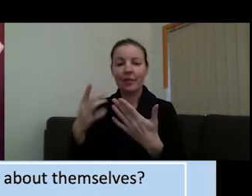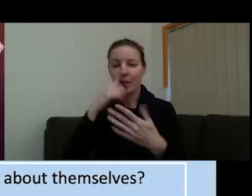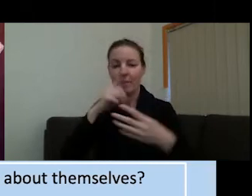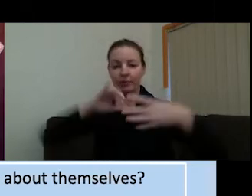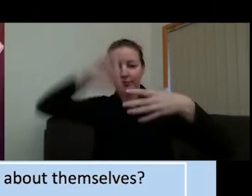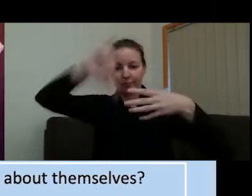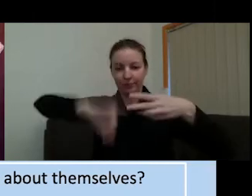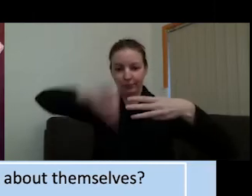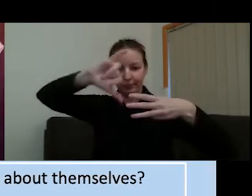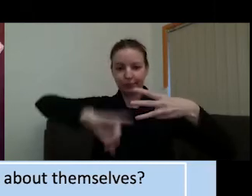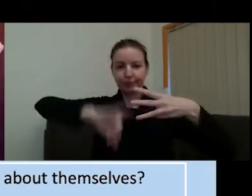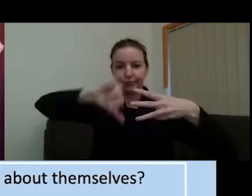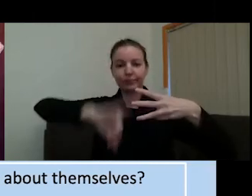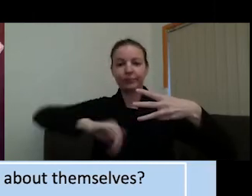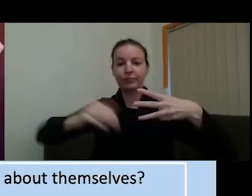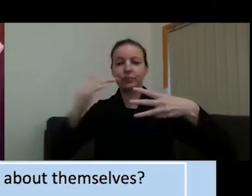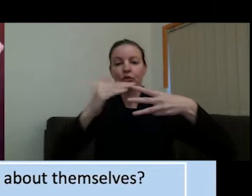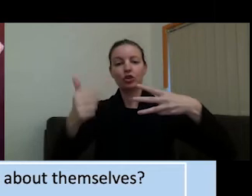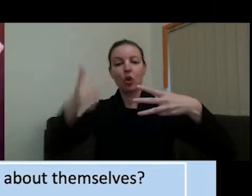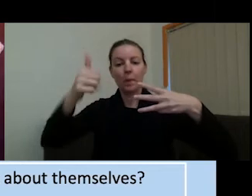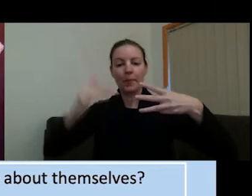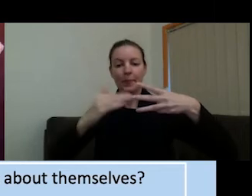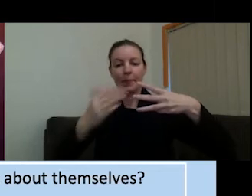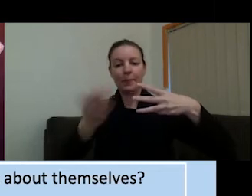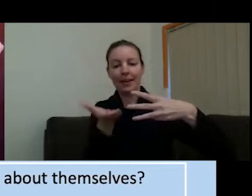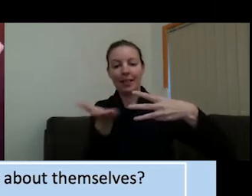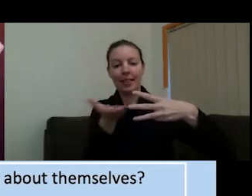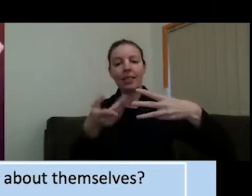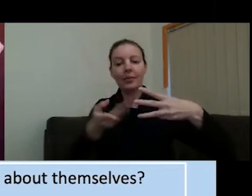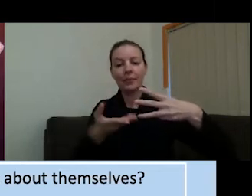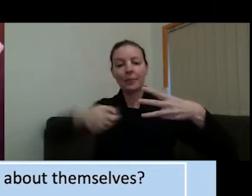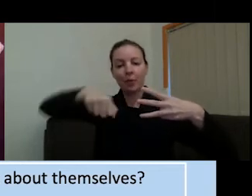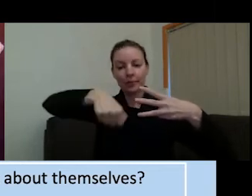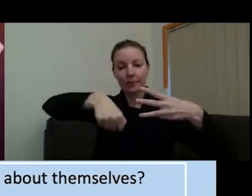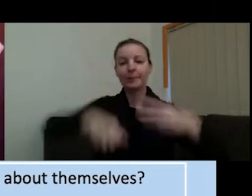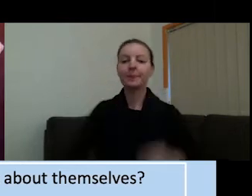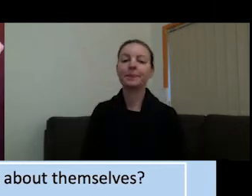thinking at the people at the top, what do they think about themselves?